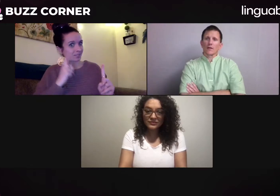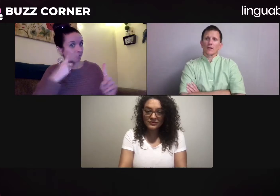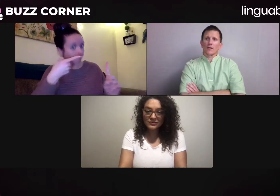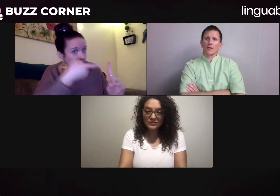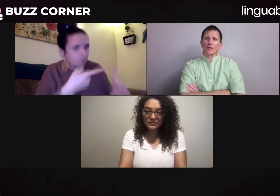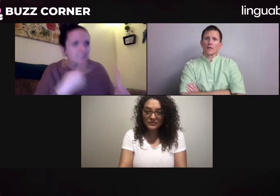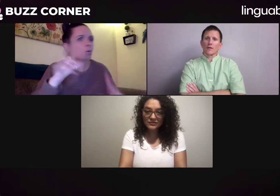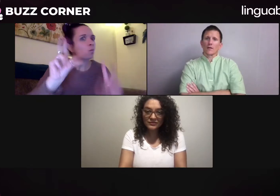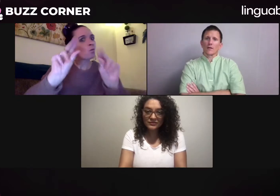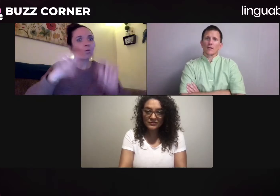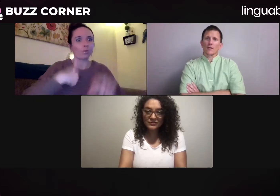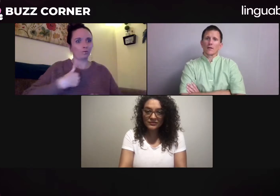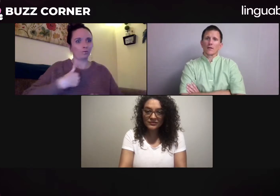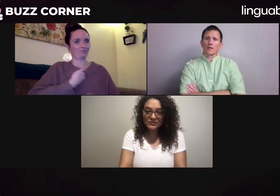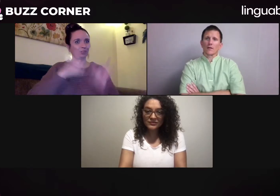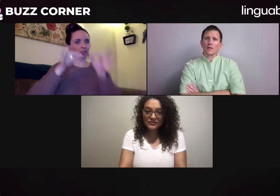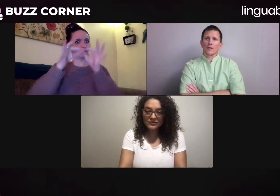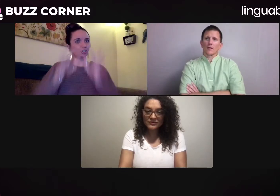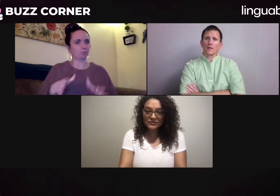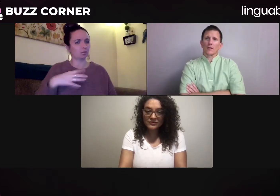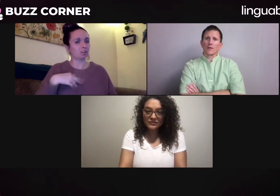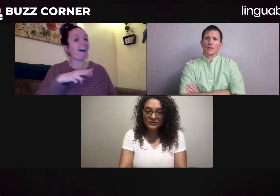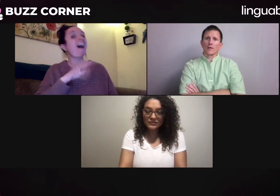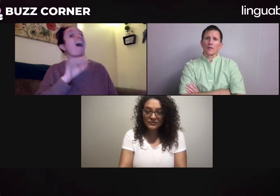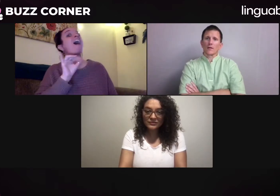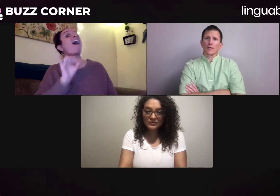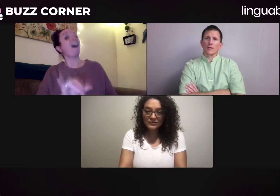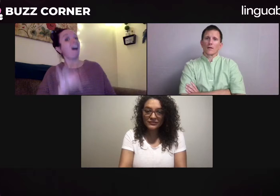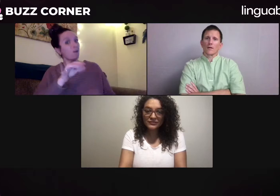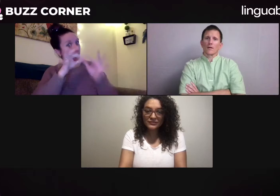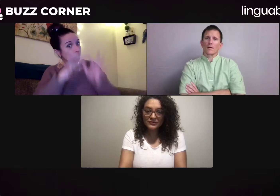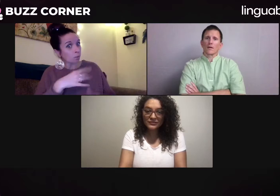if we were deaf, and we said that we were going to ask them